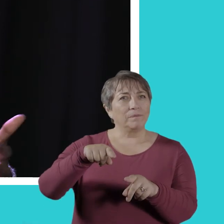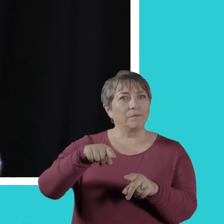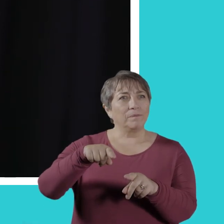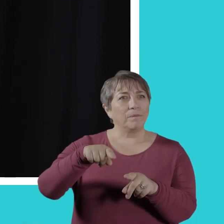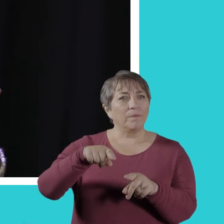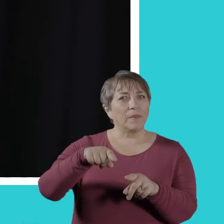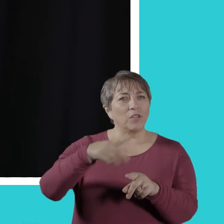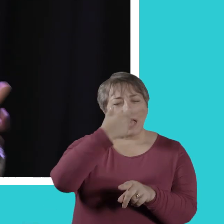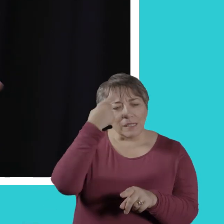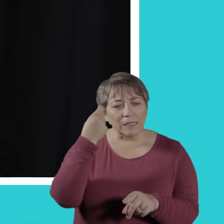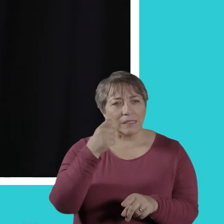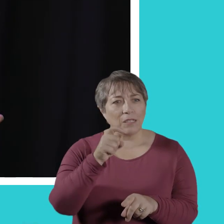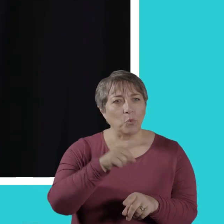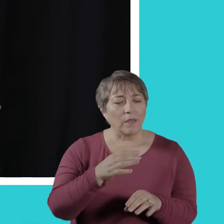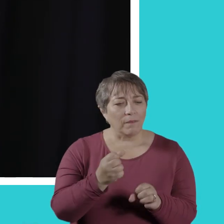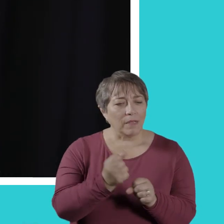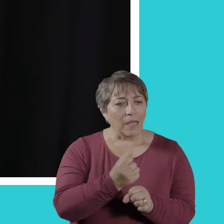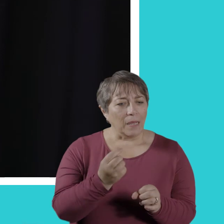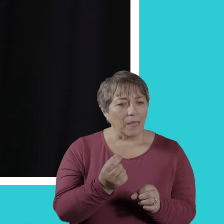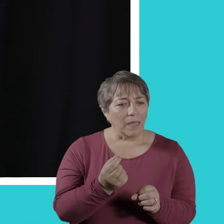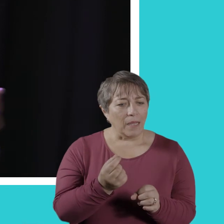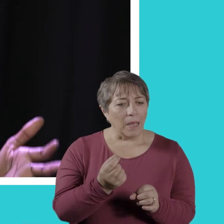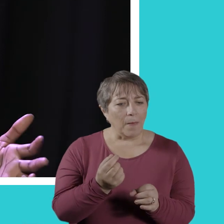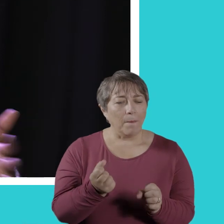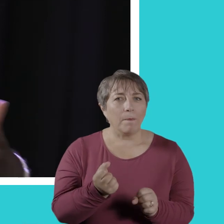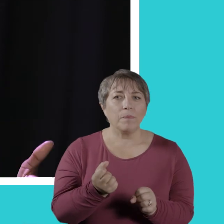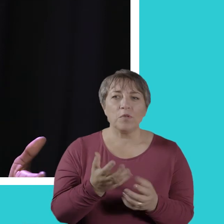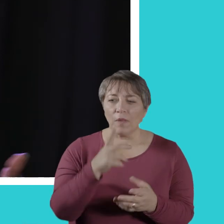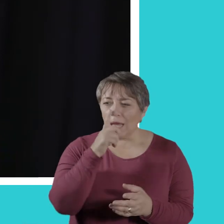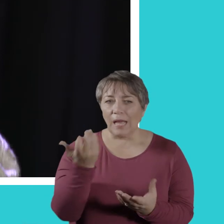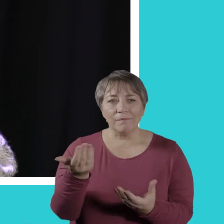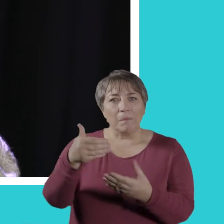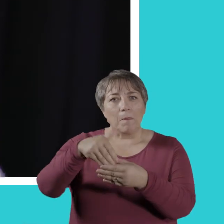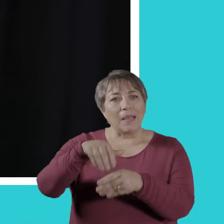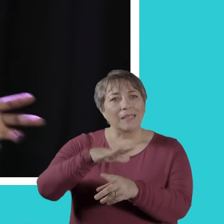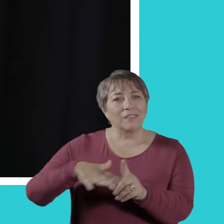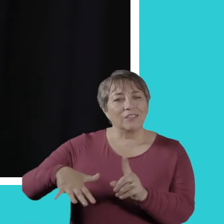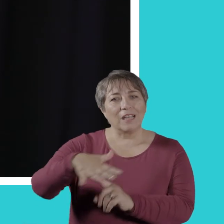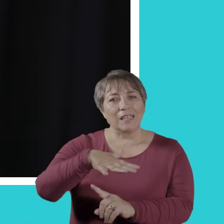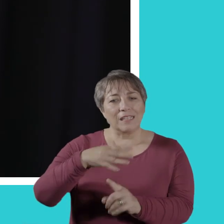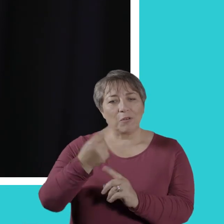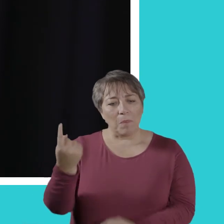done kind of reintegrate into society in a way that doesn't leave them out in the cold for the rest of their lives. So I think that's really important I'm definitely going to look that up.